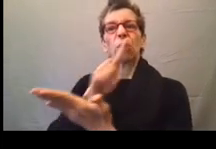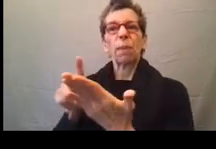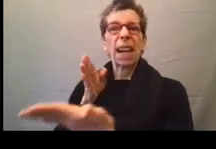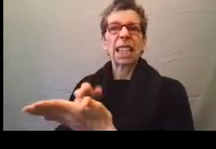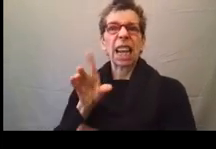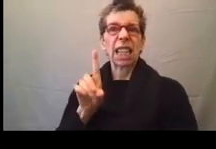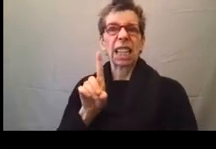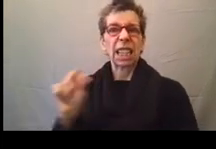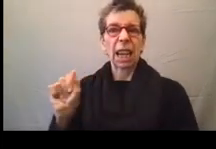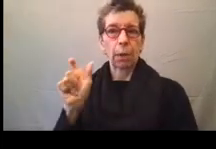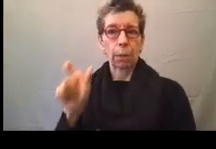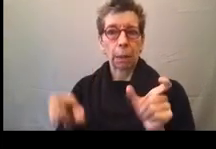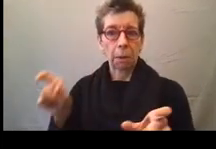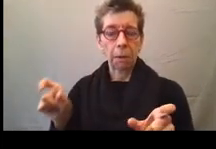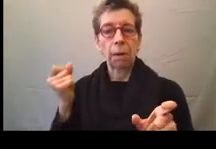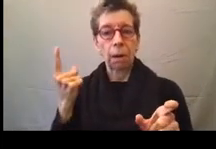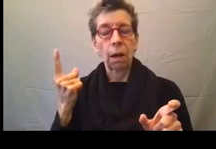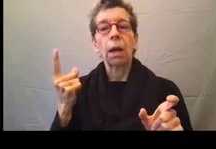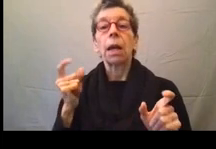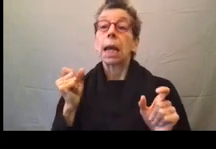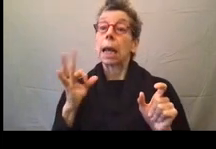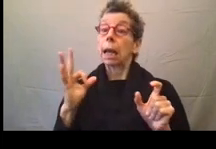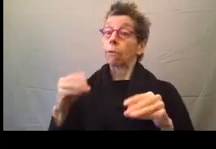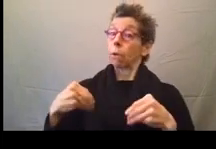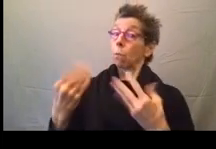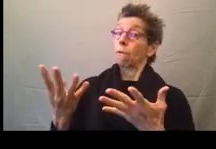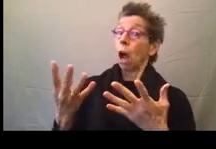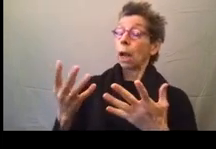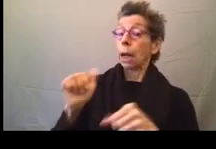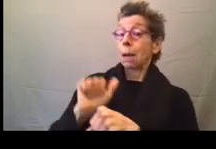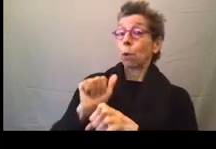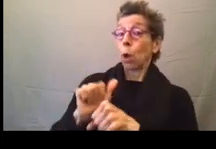that an employment test be provided in an accessible format, if the format is not accessible